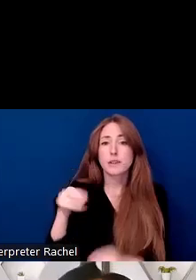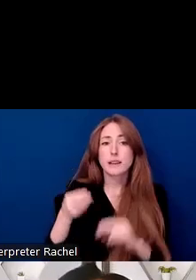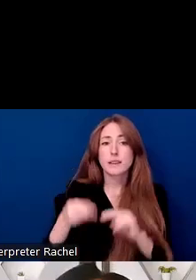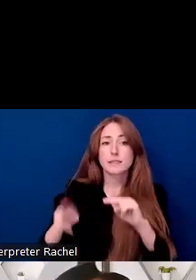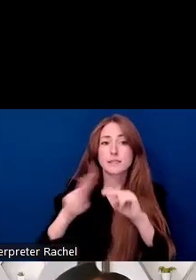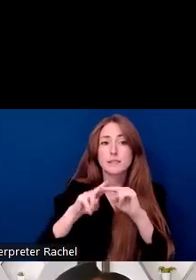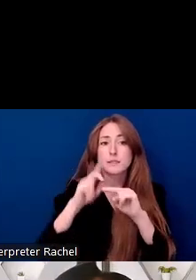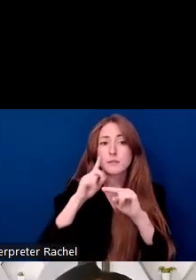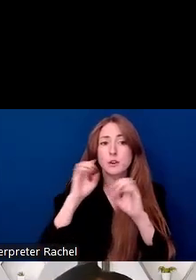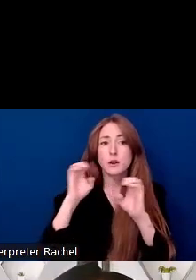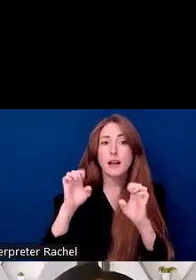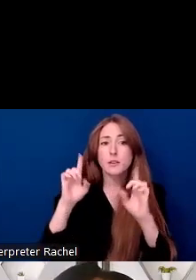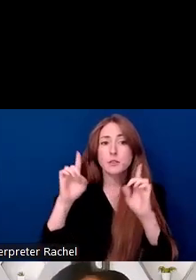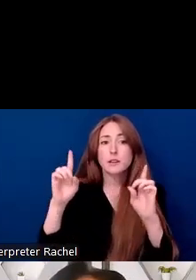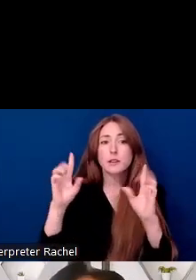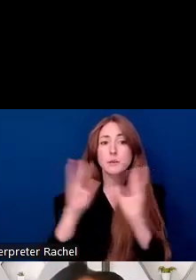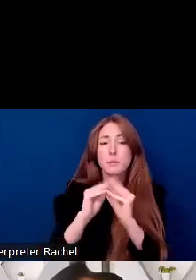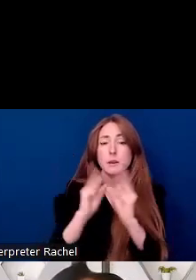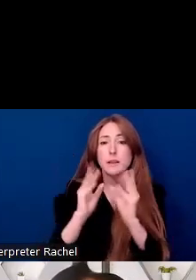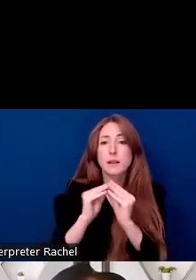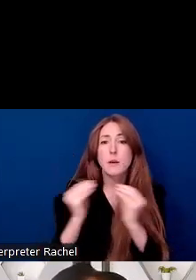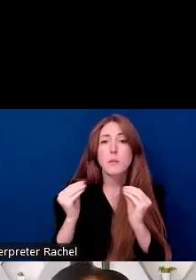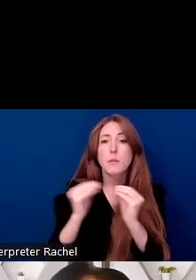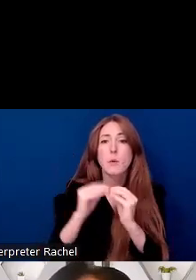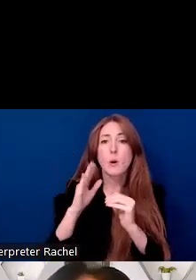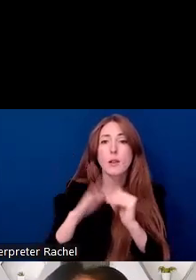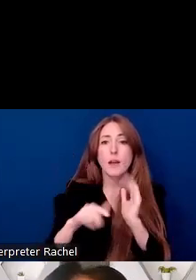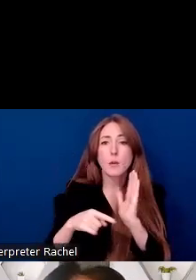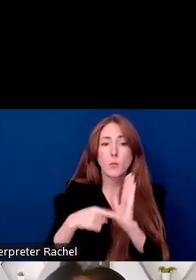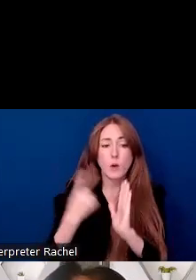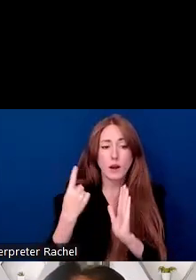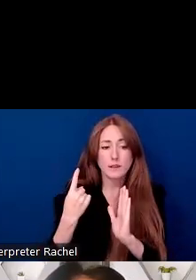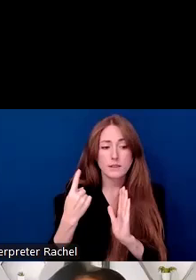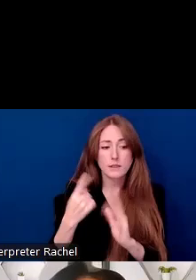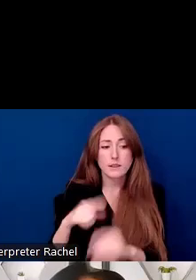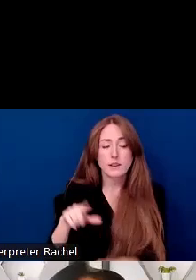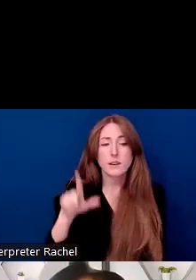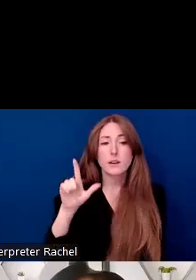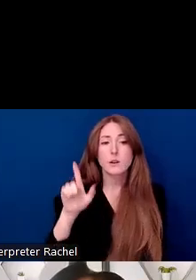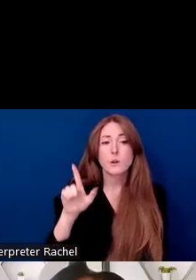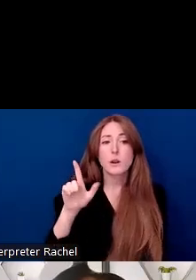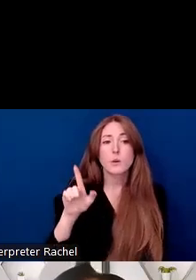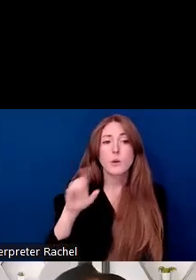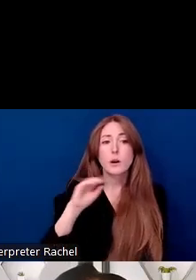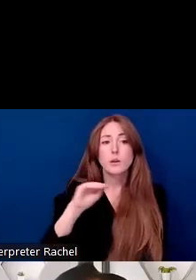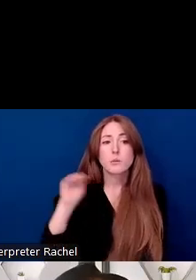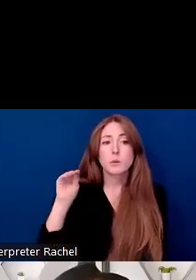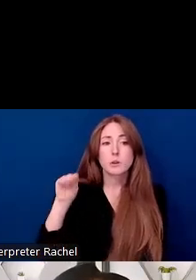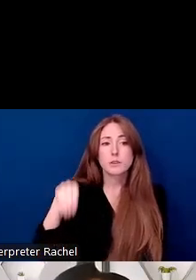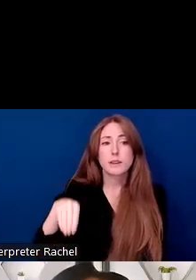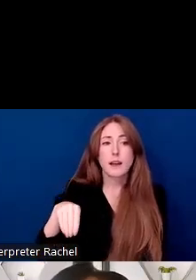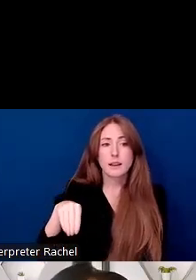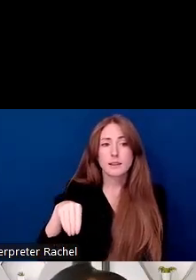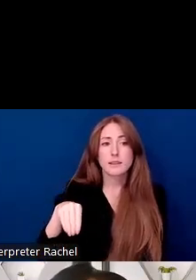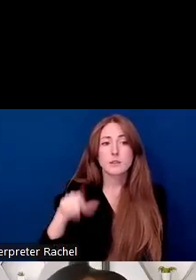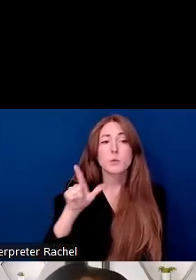that provided more than one time, and increased by 21% when we deliver KT intervention for longer